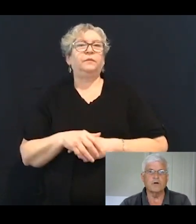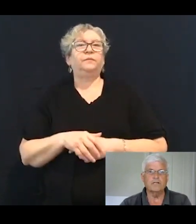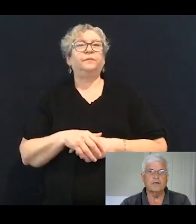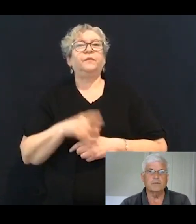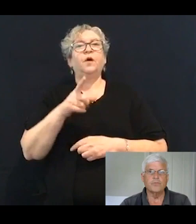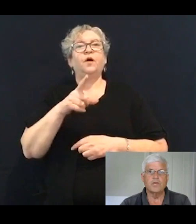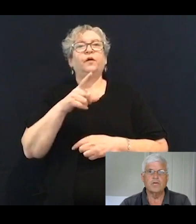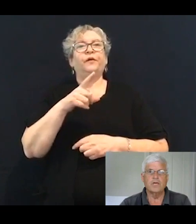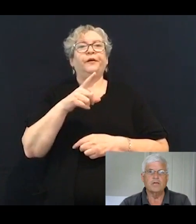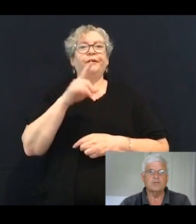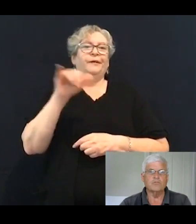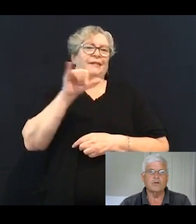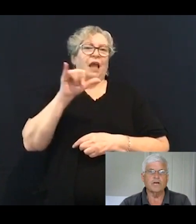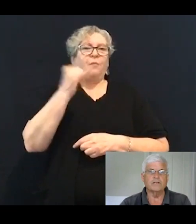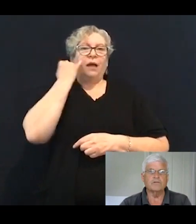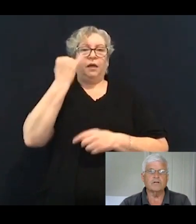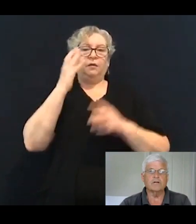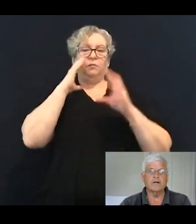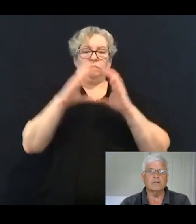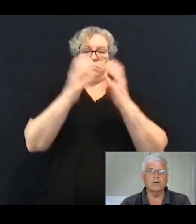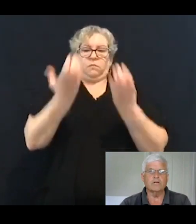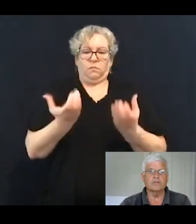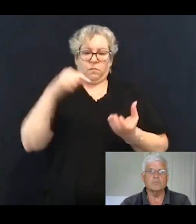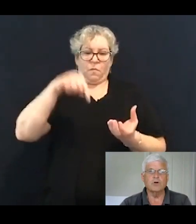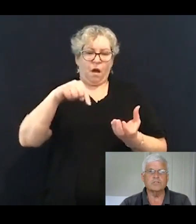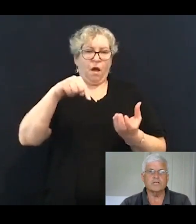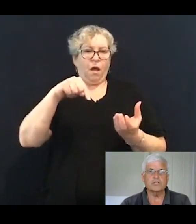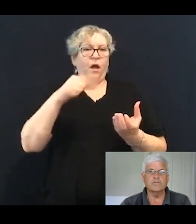So if we kind of look at a small section of the retina,